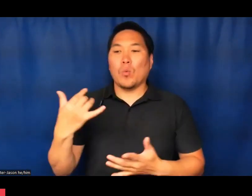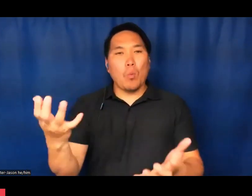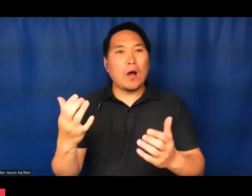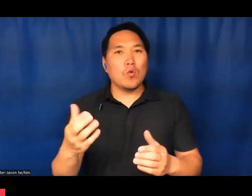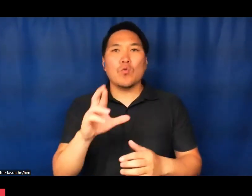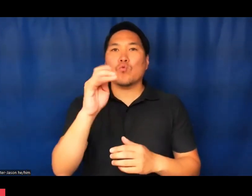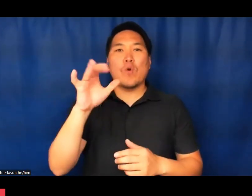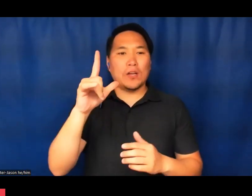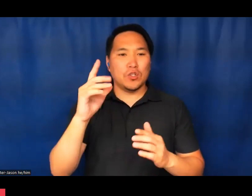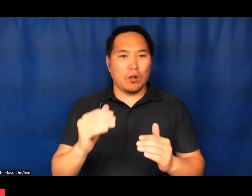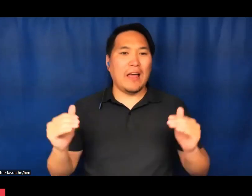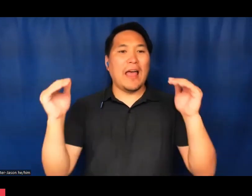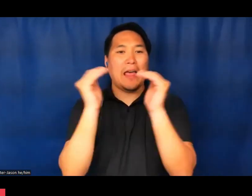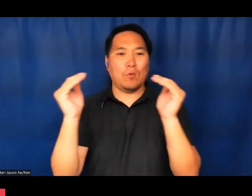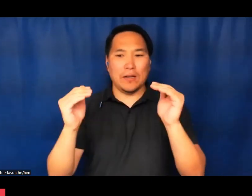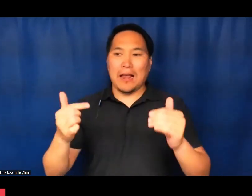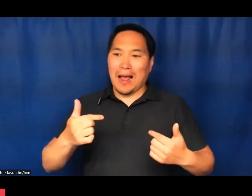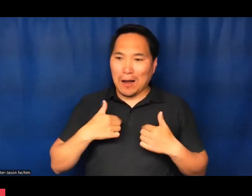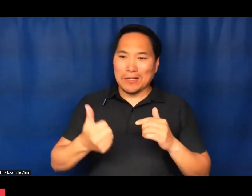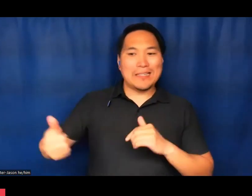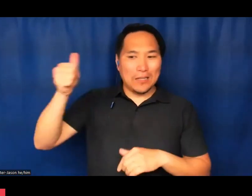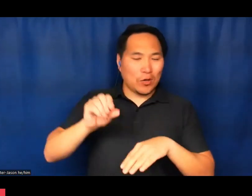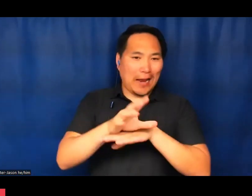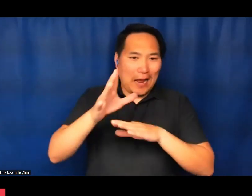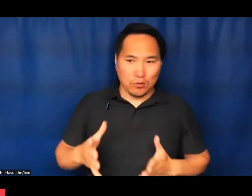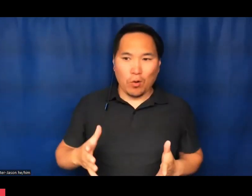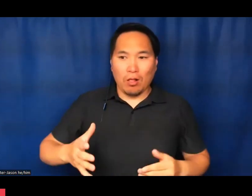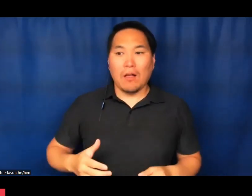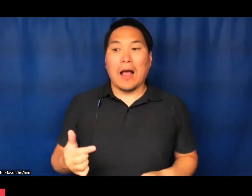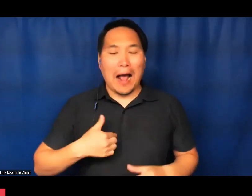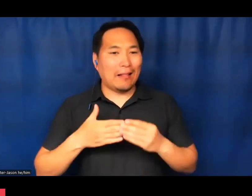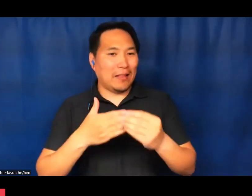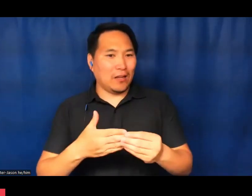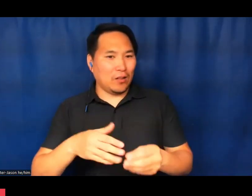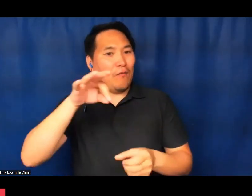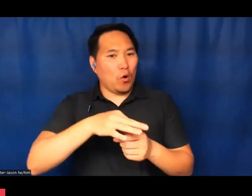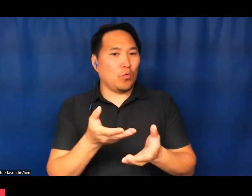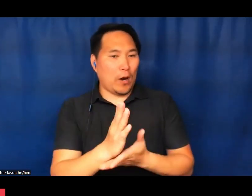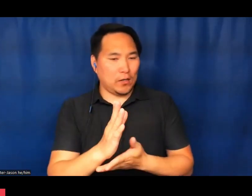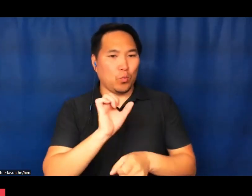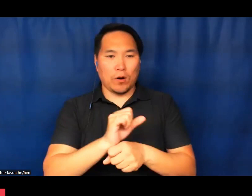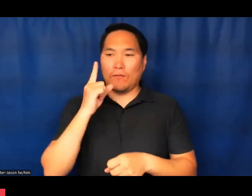And I'm senior counsel at Chicago lawyers' committee. I lead our organization voting rights and work for Illinois and Indiana.